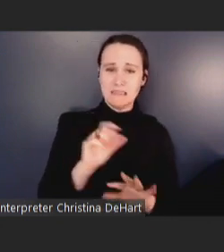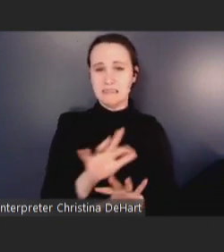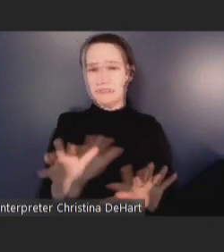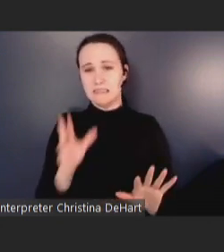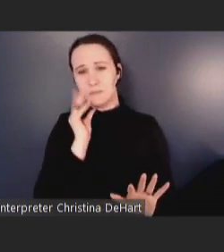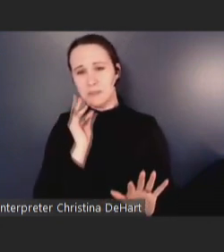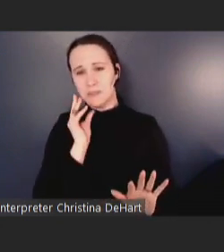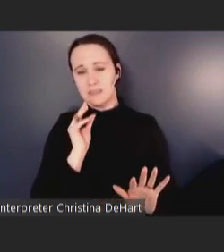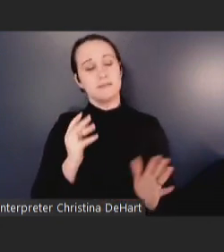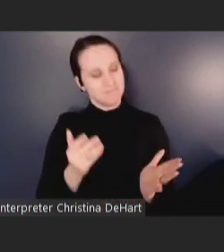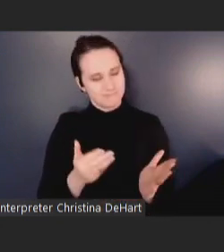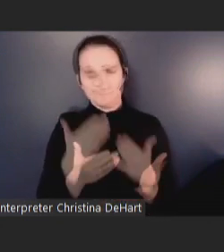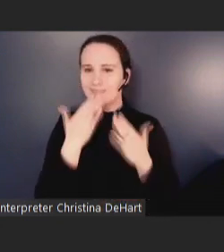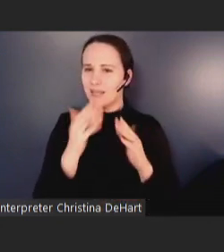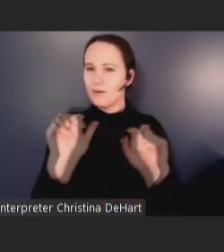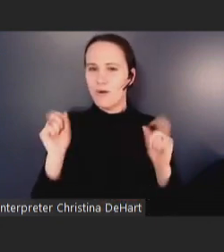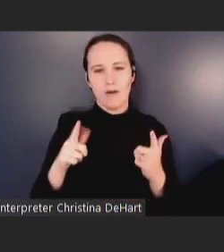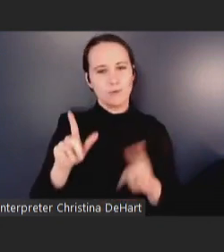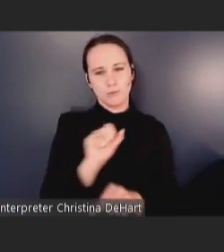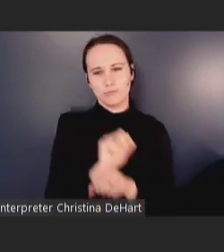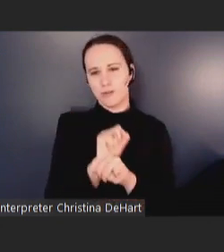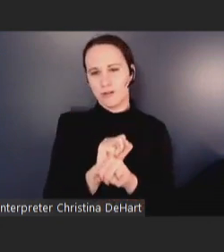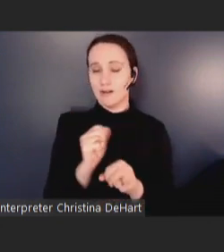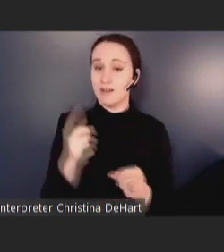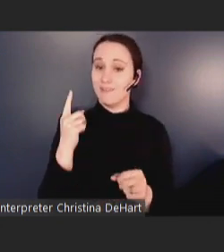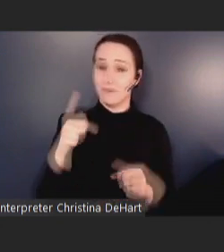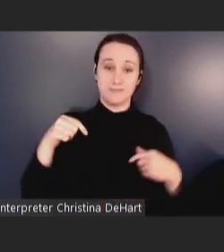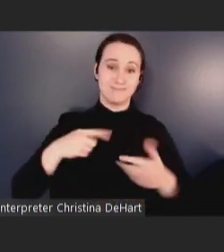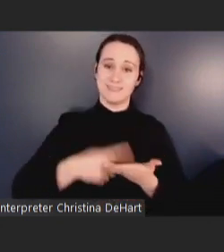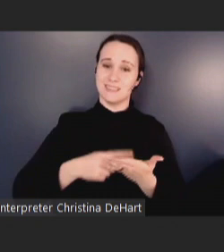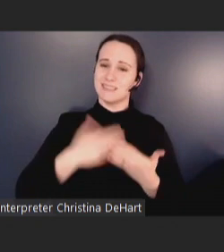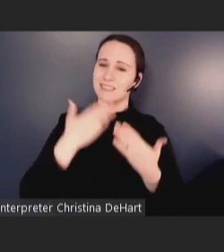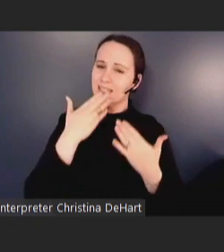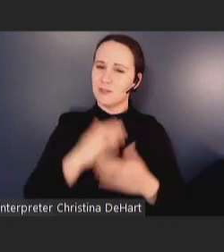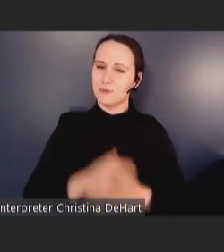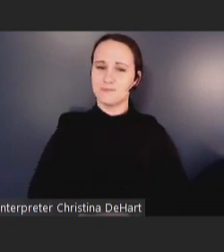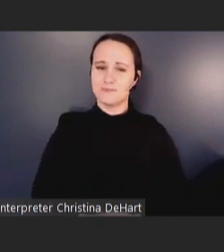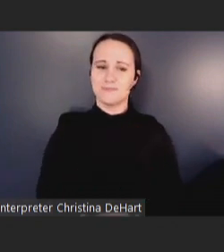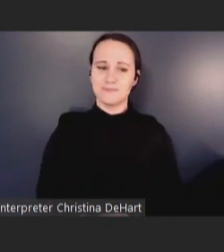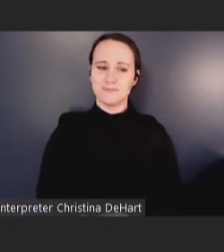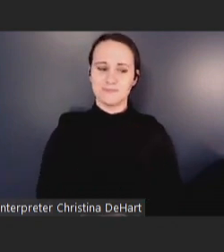thank you all for the work that you're doing and for having this discussion.